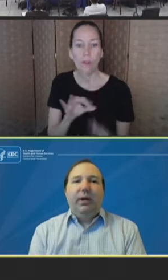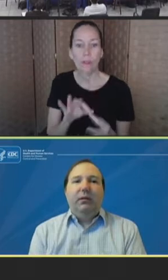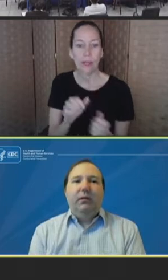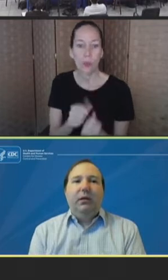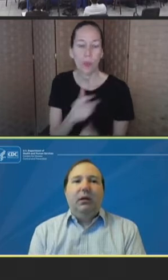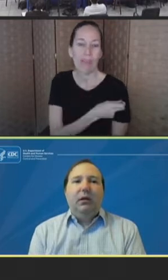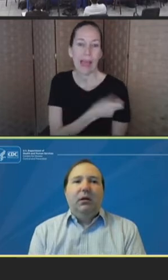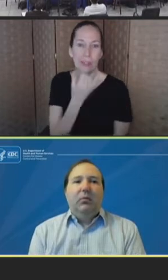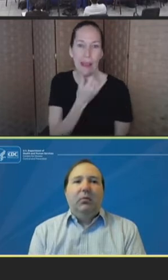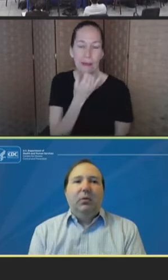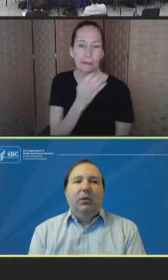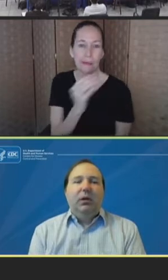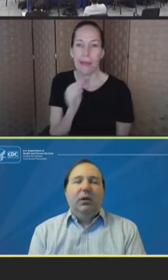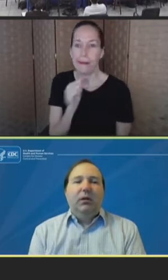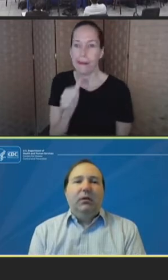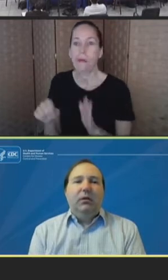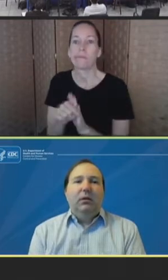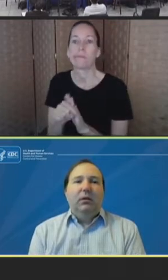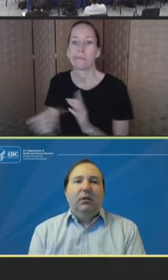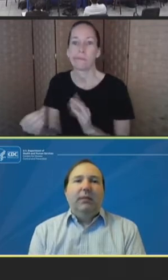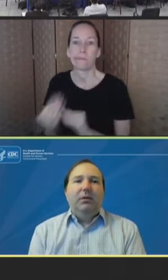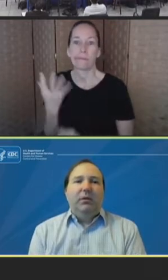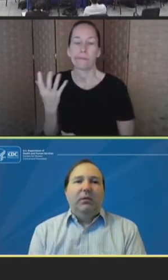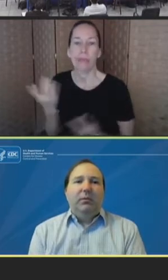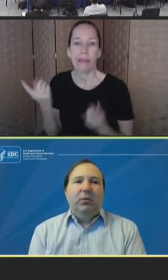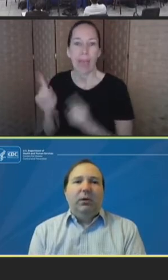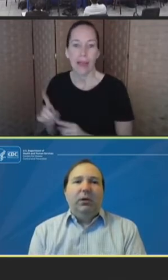but we're looking at the types of events reported.